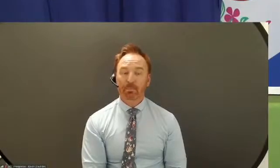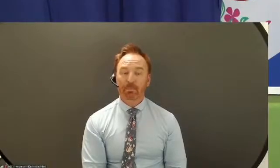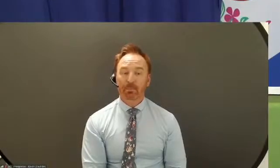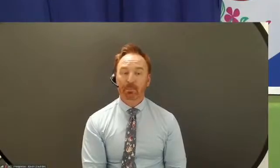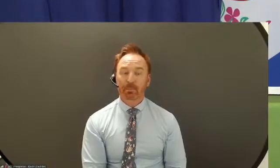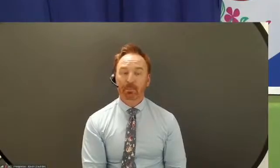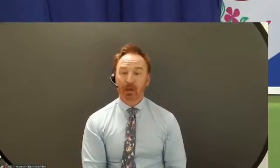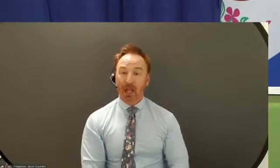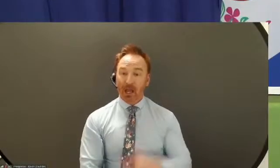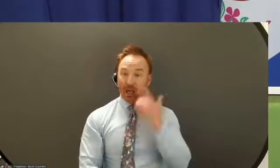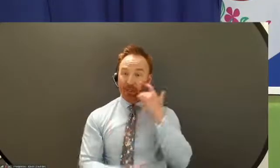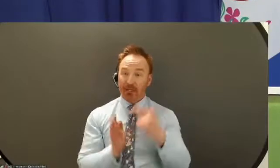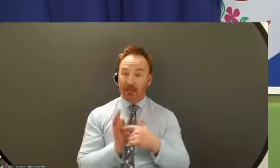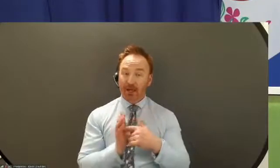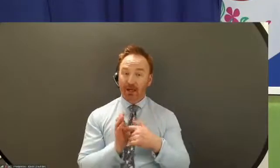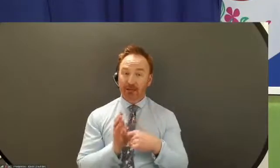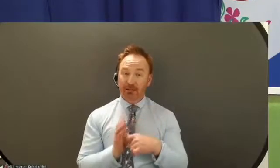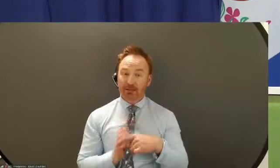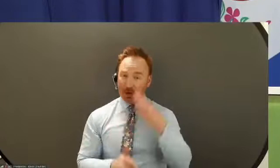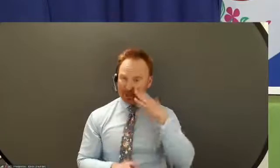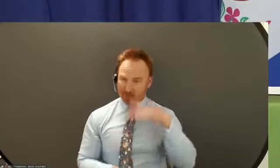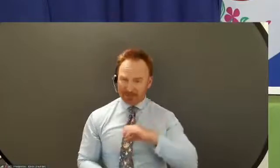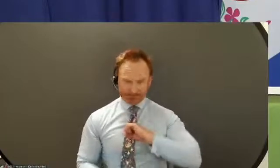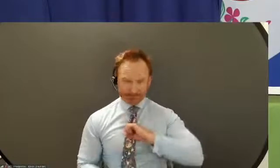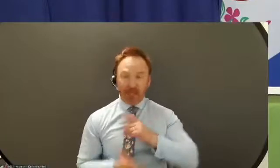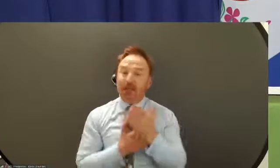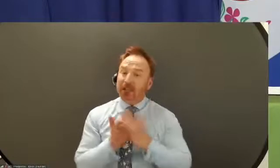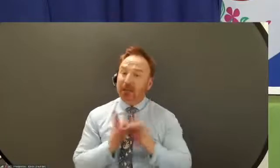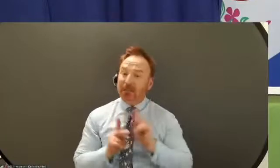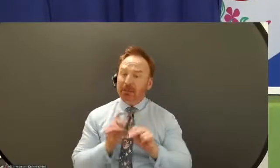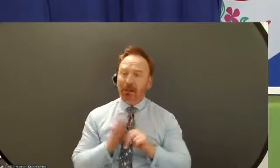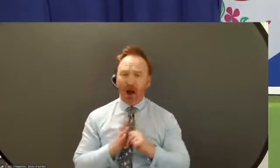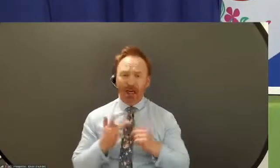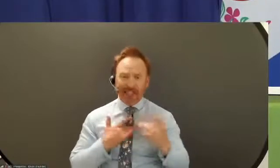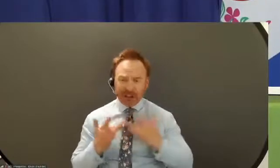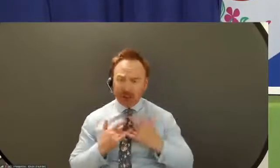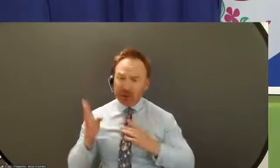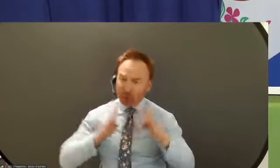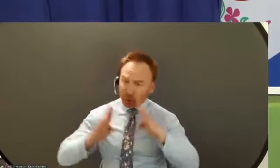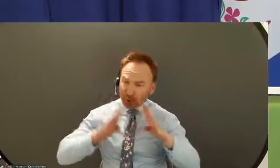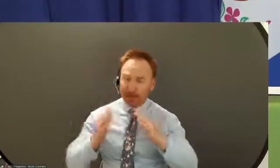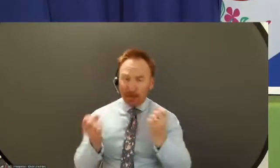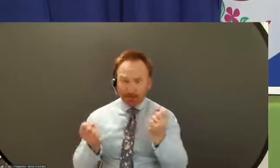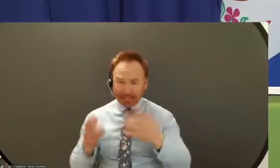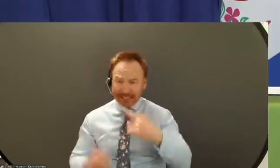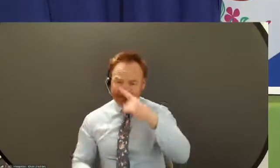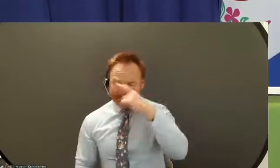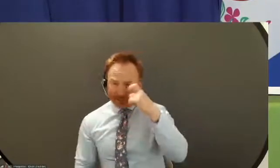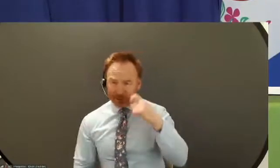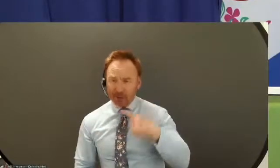vulnerable and even though the impact would have been far worse a few months ago they stows